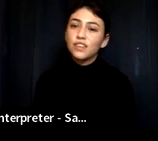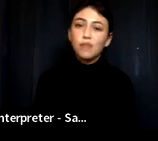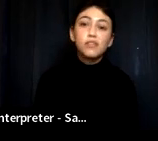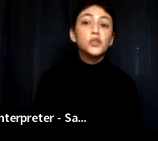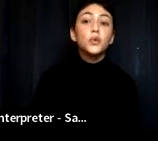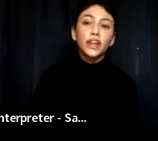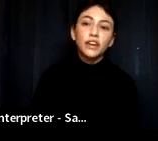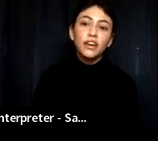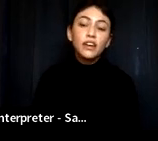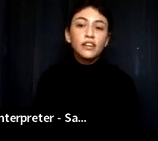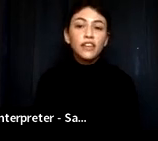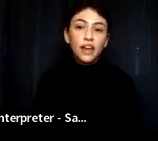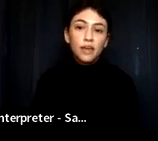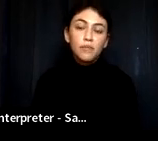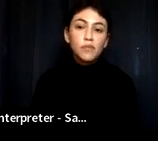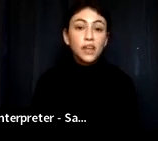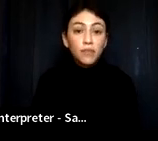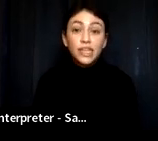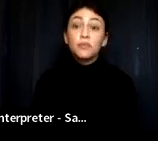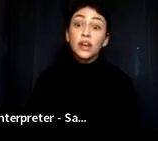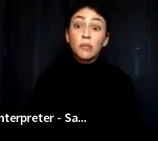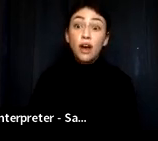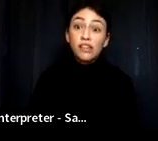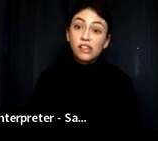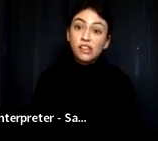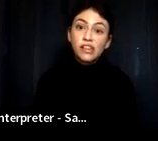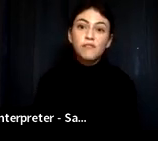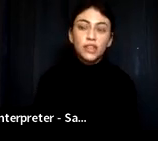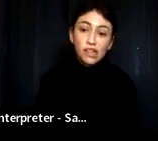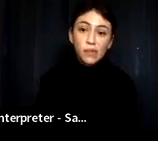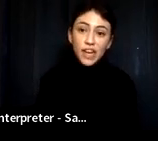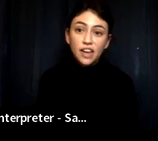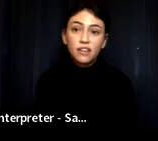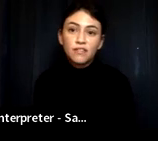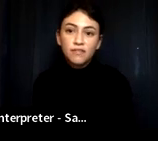A lot of the time is too quick that I'm spending all my time trying to process instead of participating.